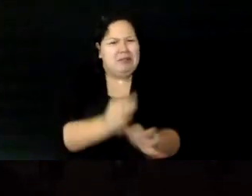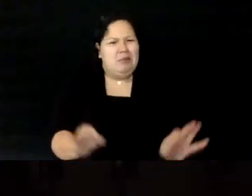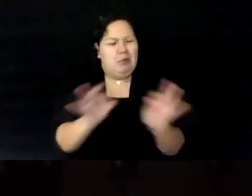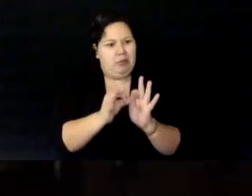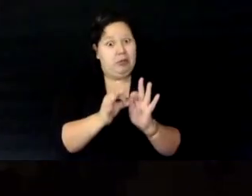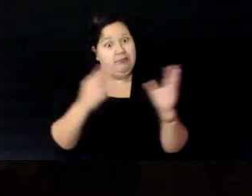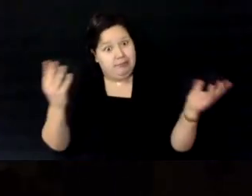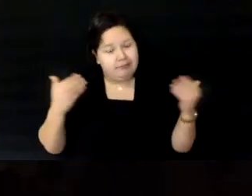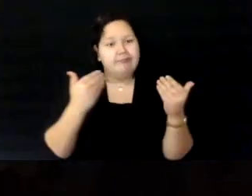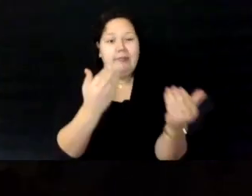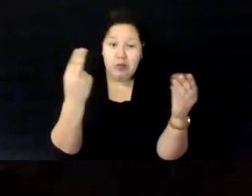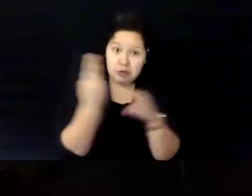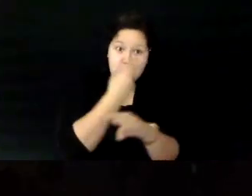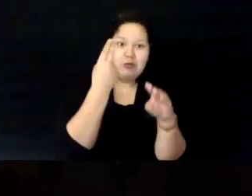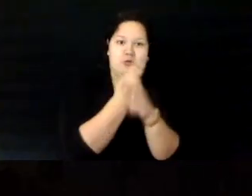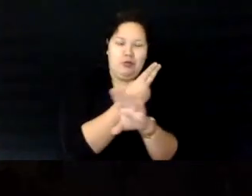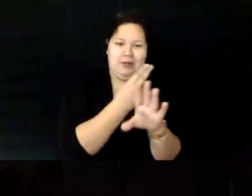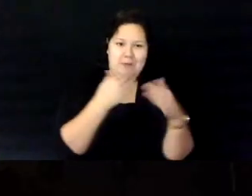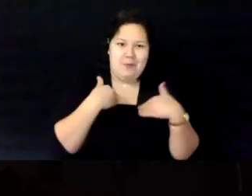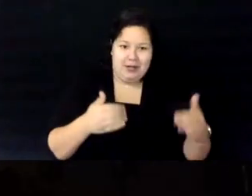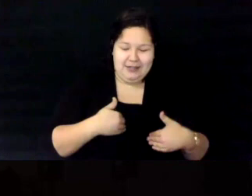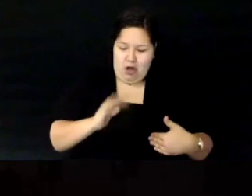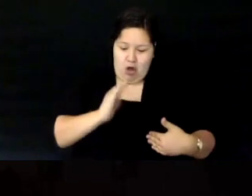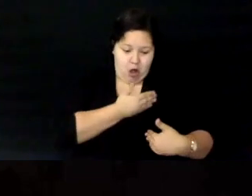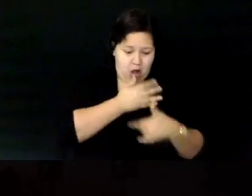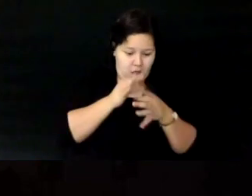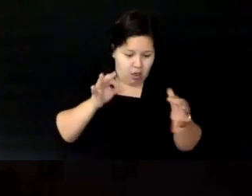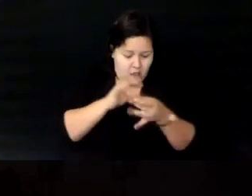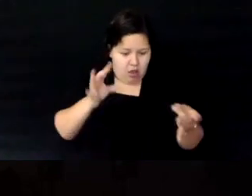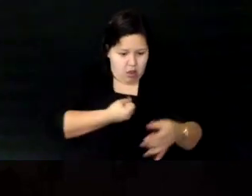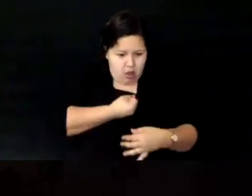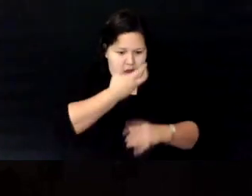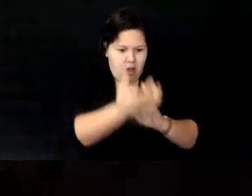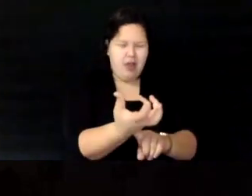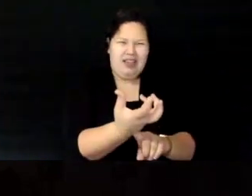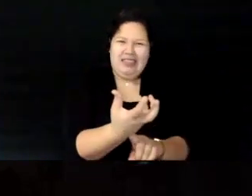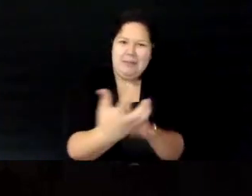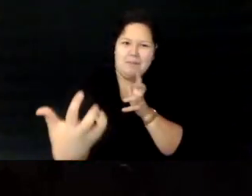that the words that were coming out of us was authentic to our true lived experiences.